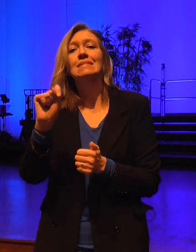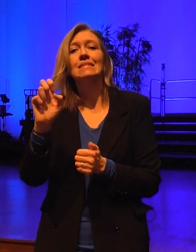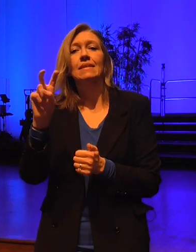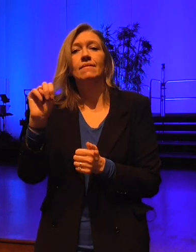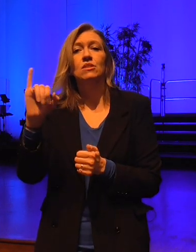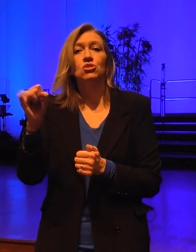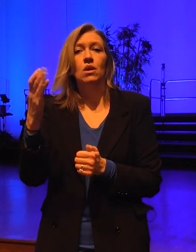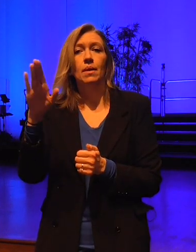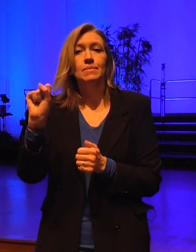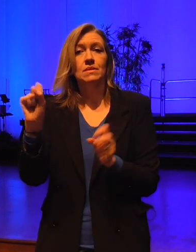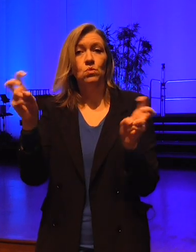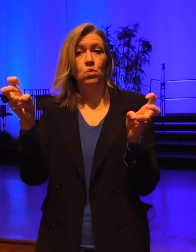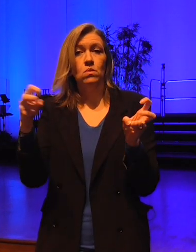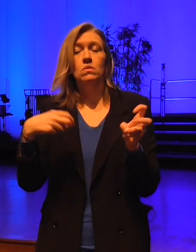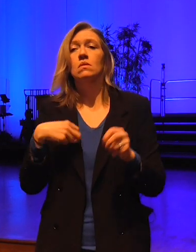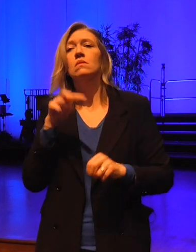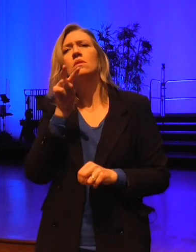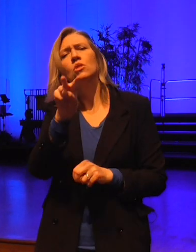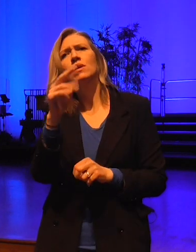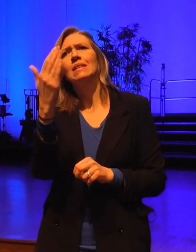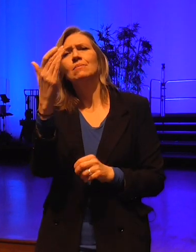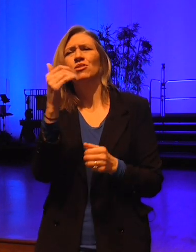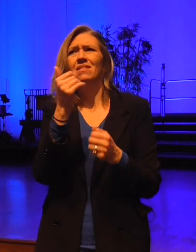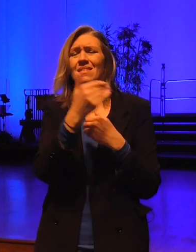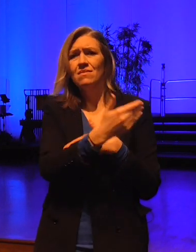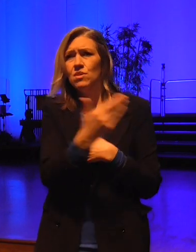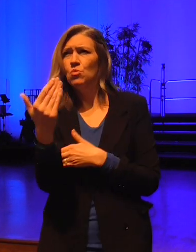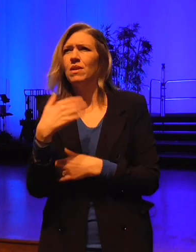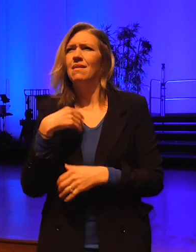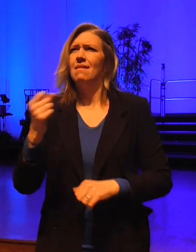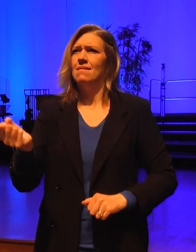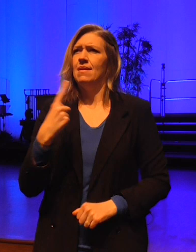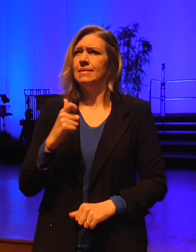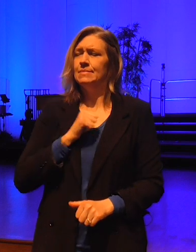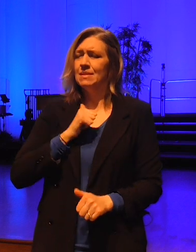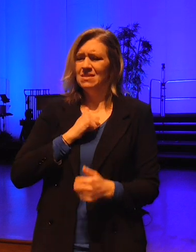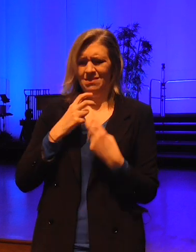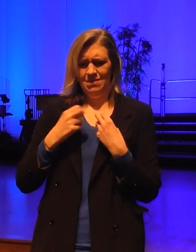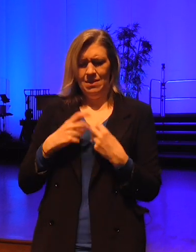morning and asked myself if today were the last day of my life would I want to do what I'm about